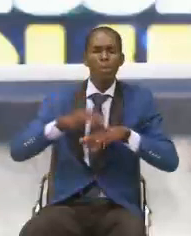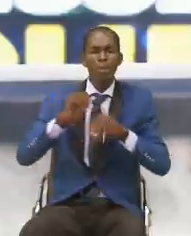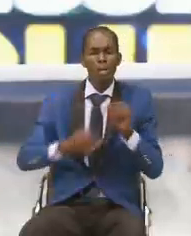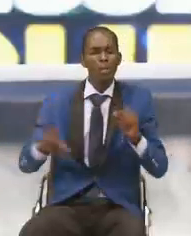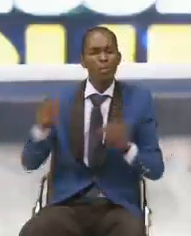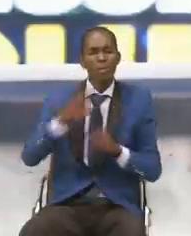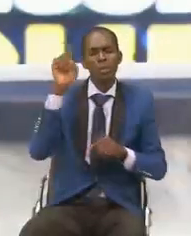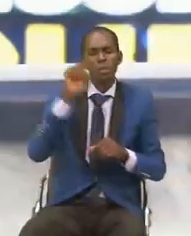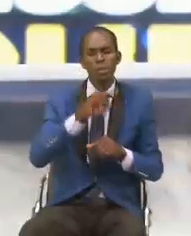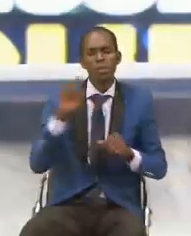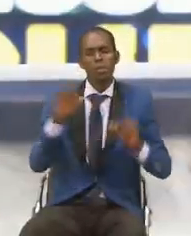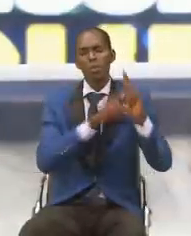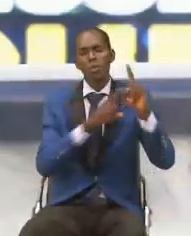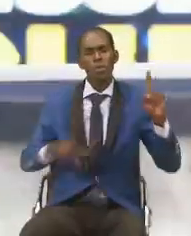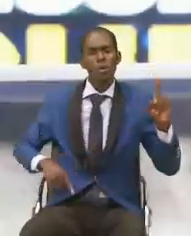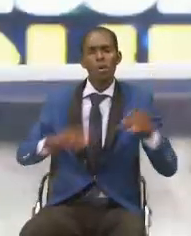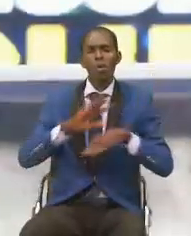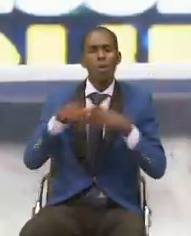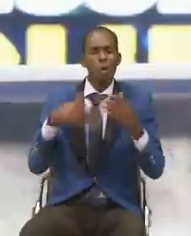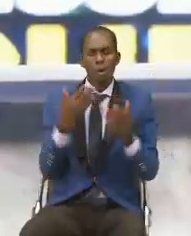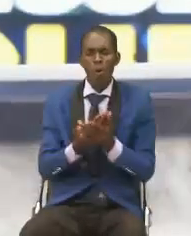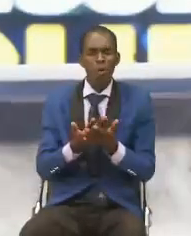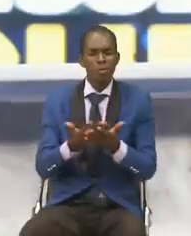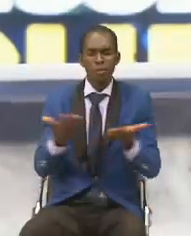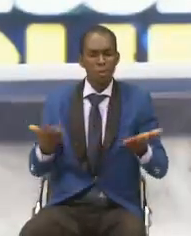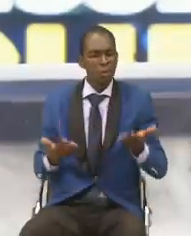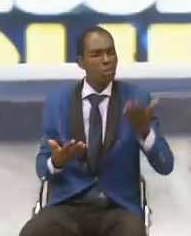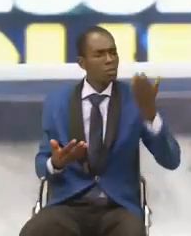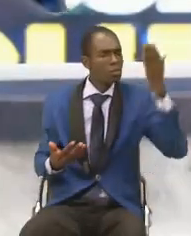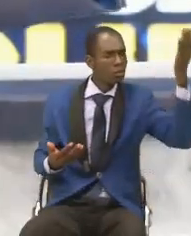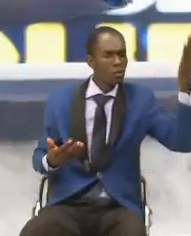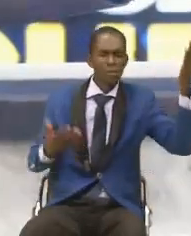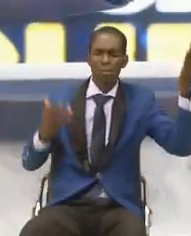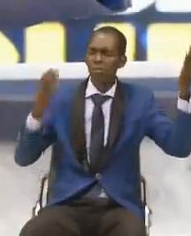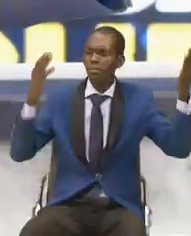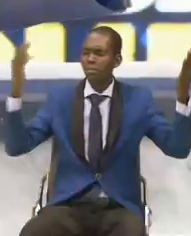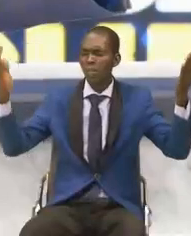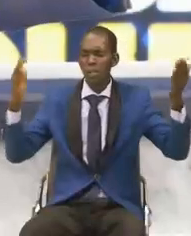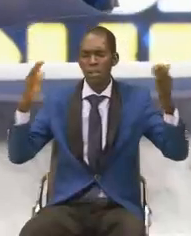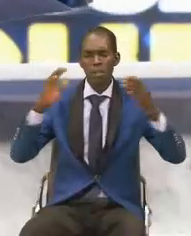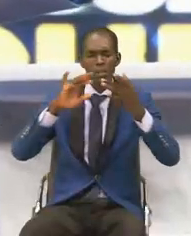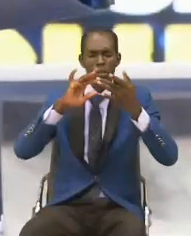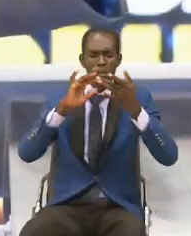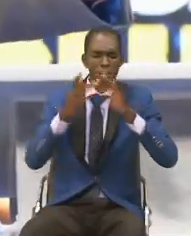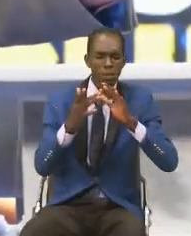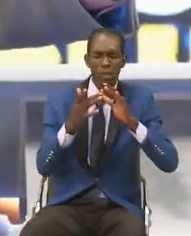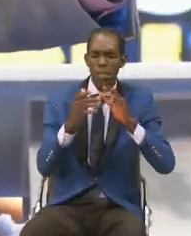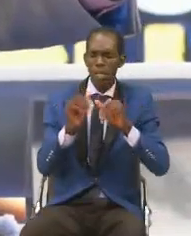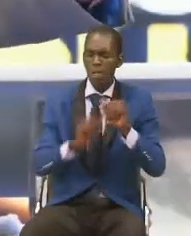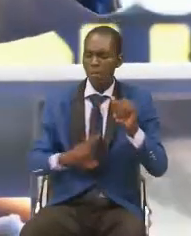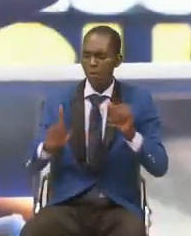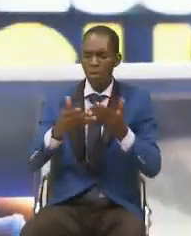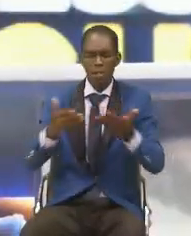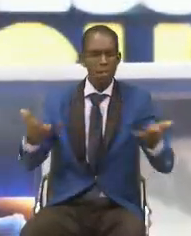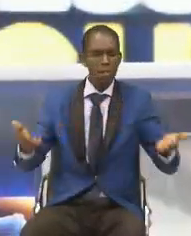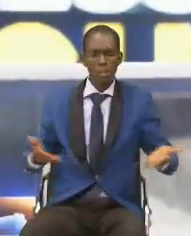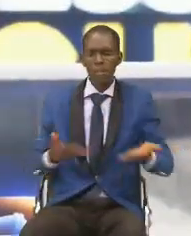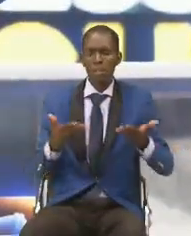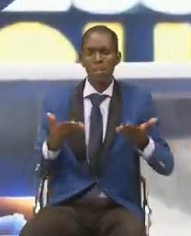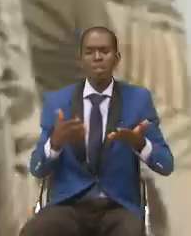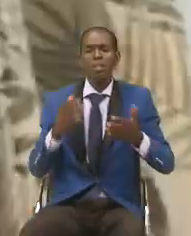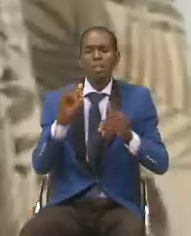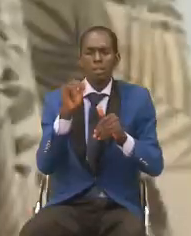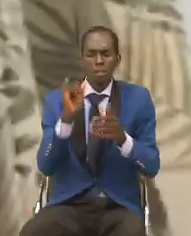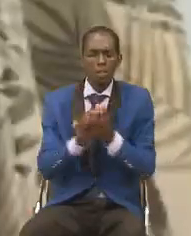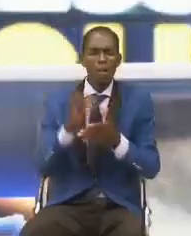showers to everyone therefore lord all these here there online in every congregation